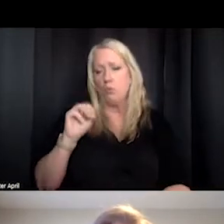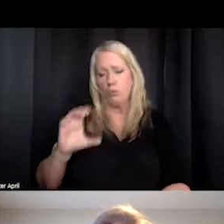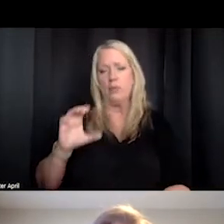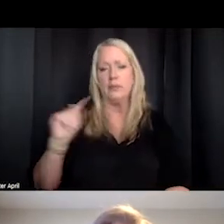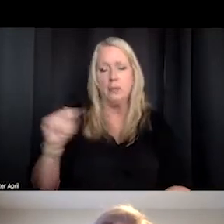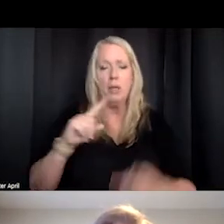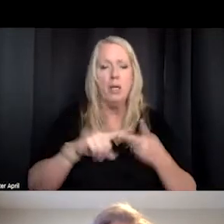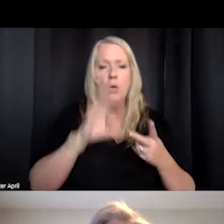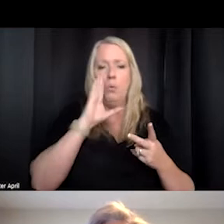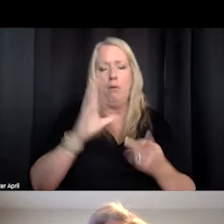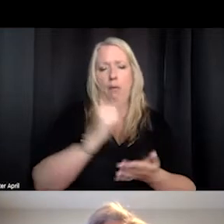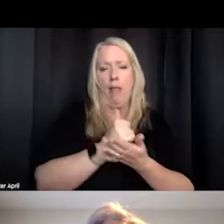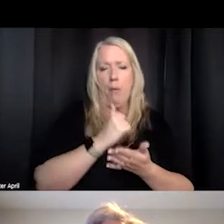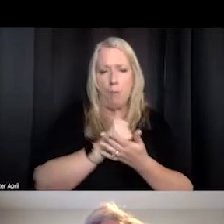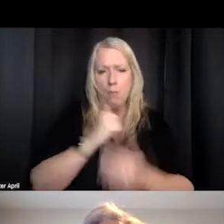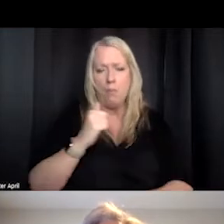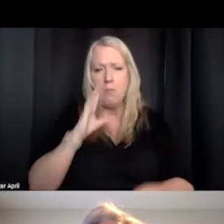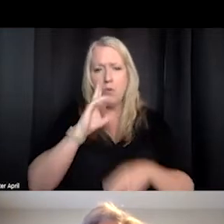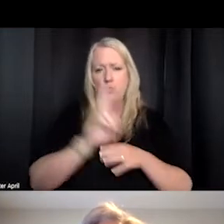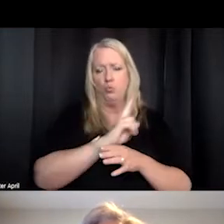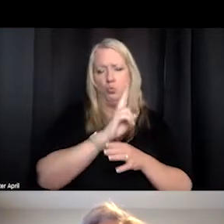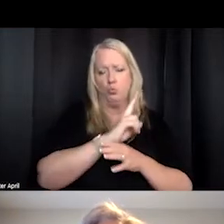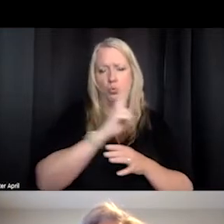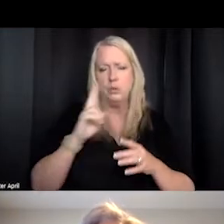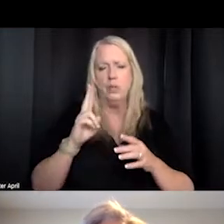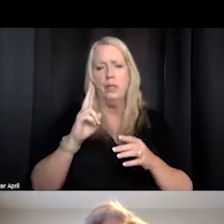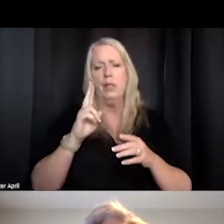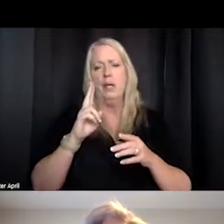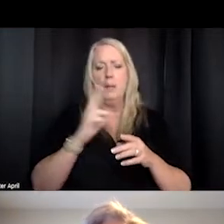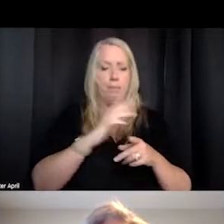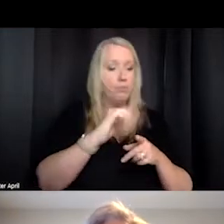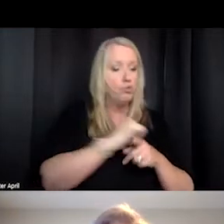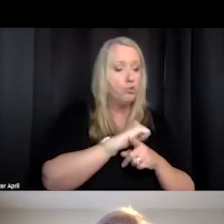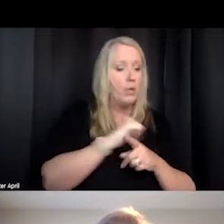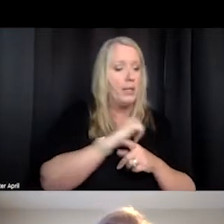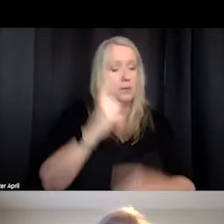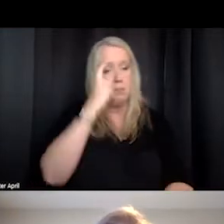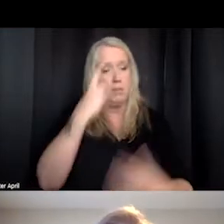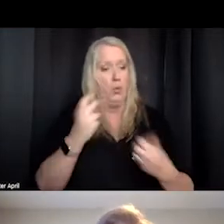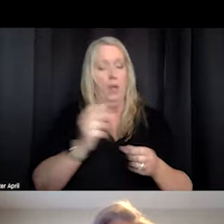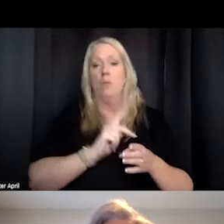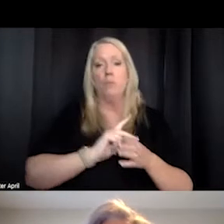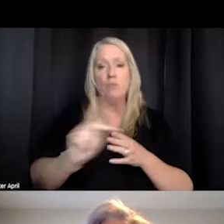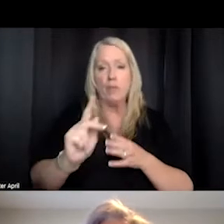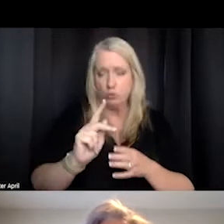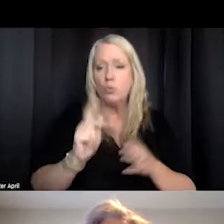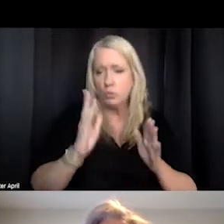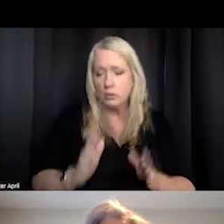WILL HELP USE USE, TRAIN, MENTAL HEALTH PROFESSIONALS. RATHER THAN LAW ENFORCEMENT. AS,